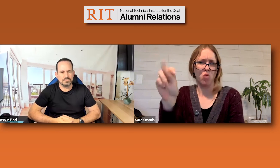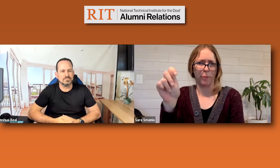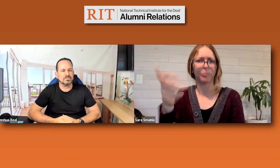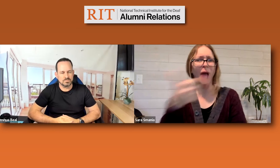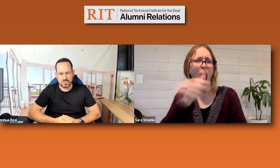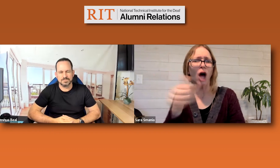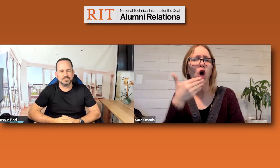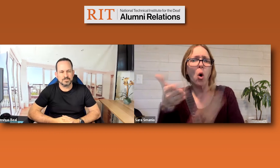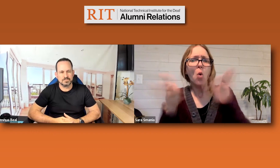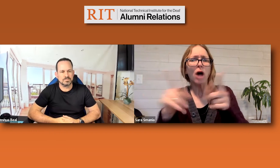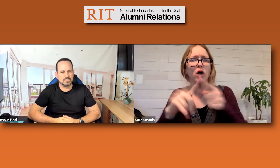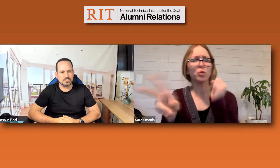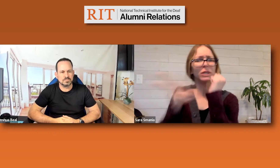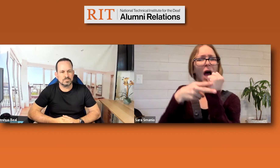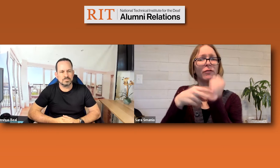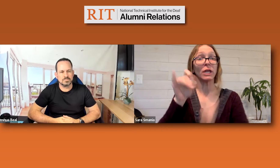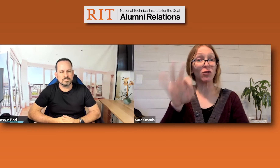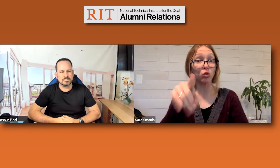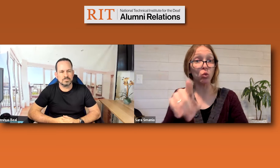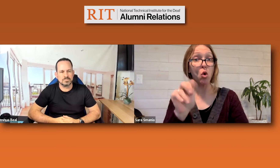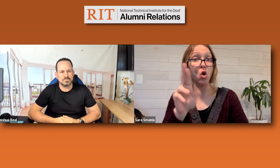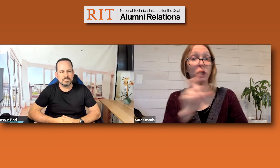So someone who pays a monthly rent.